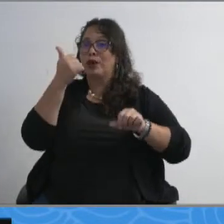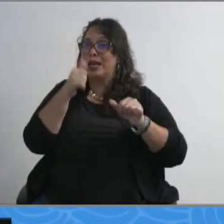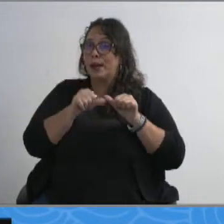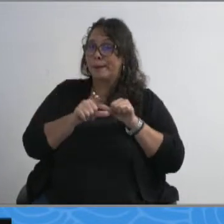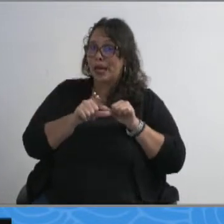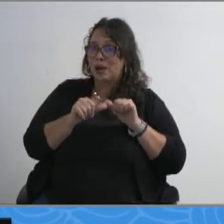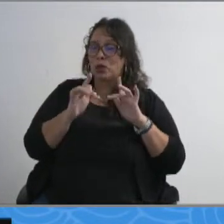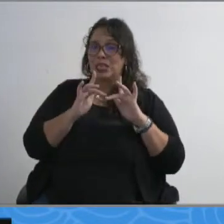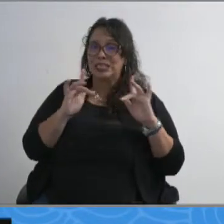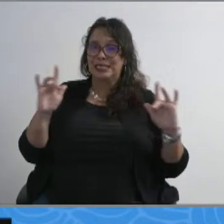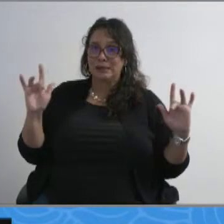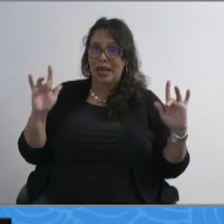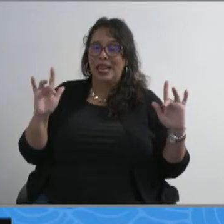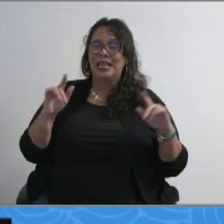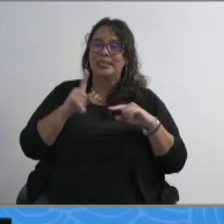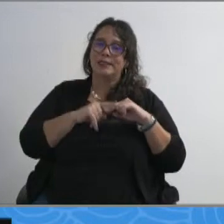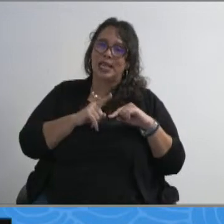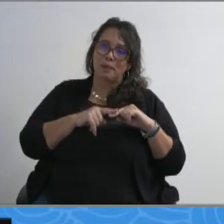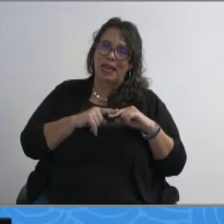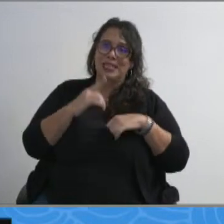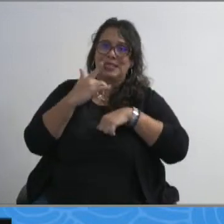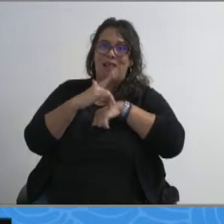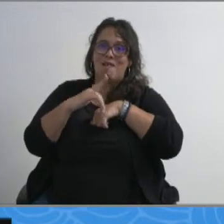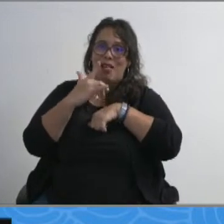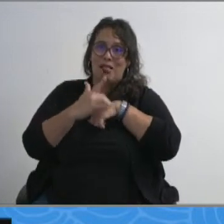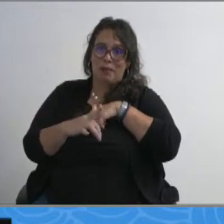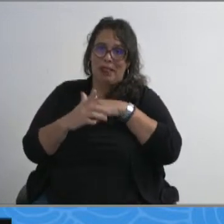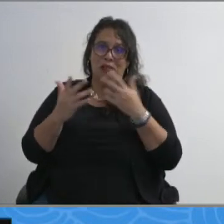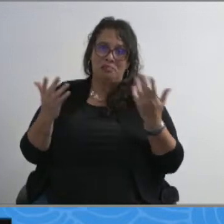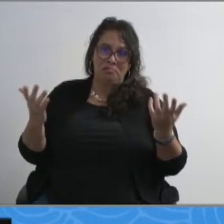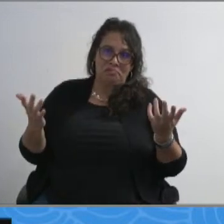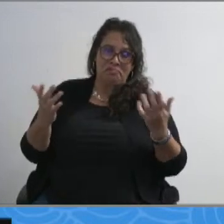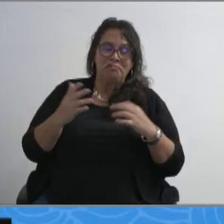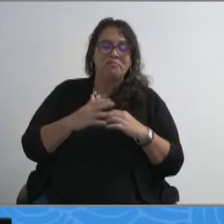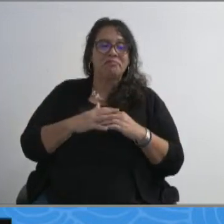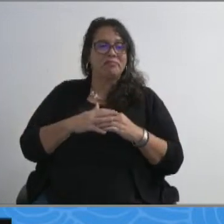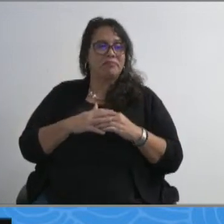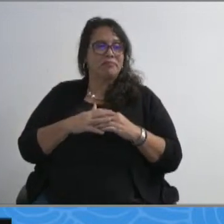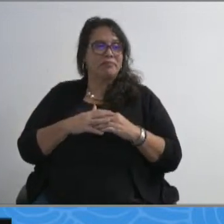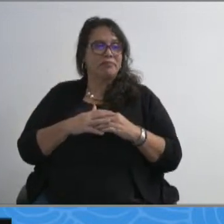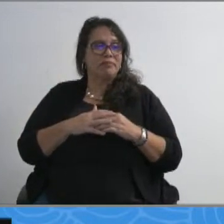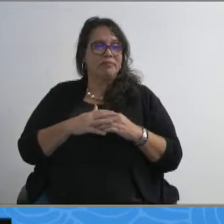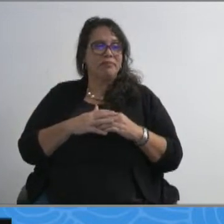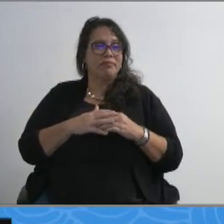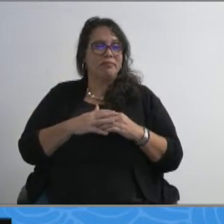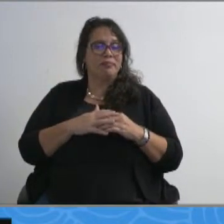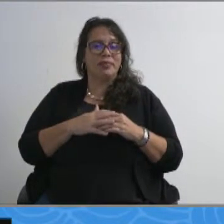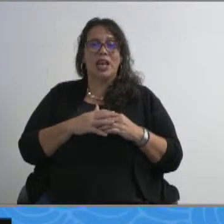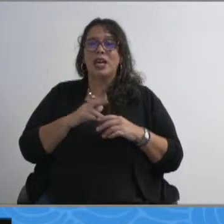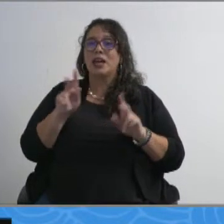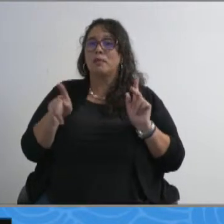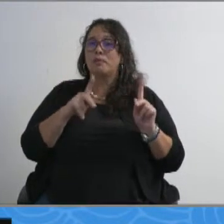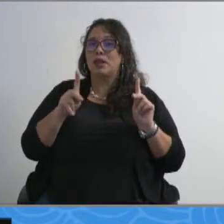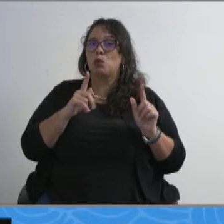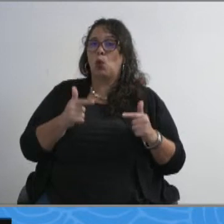contingent on space and availability. And so, you know, residents do have priority at their home school.